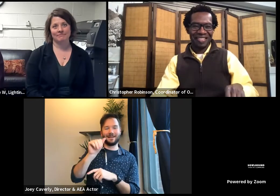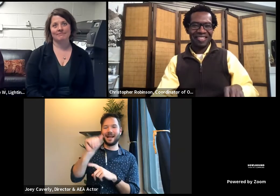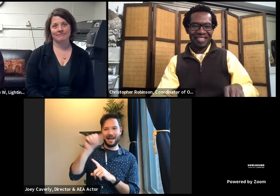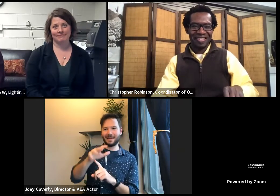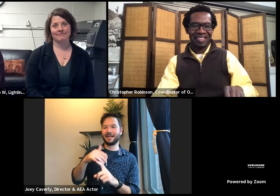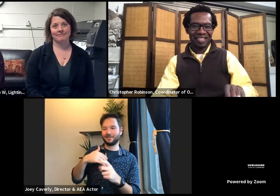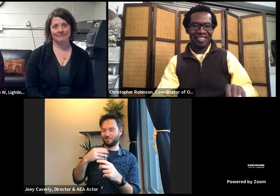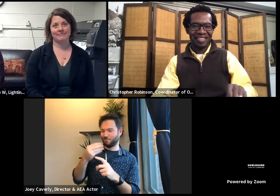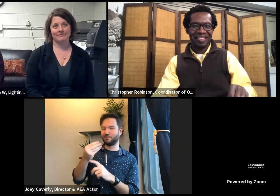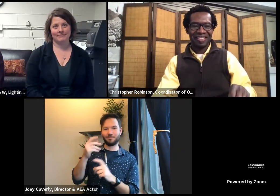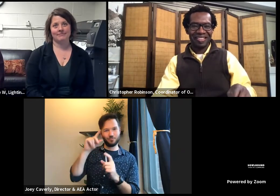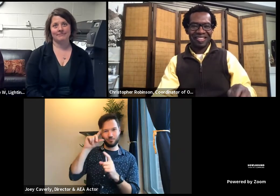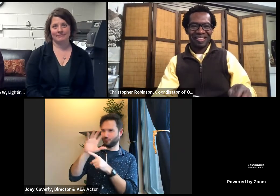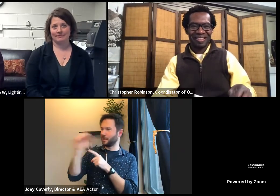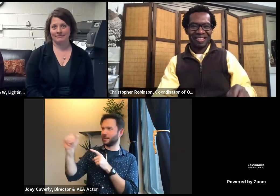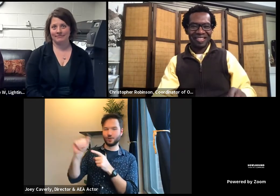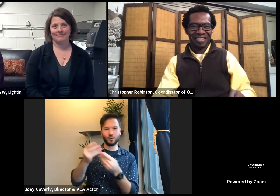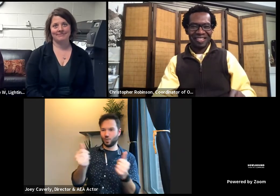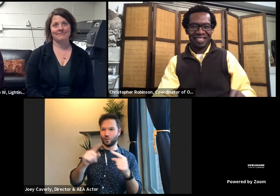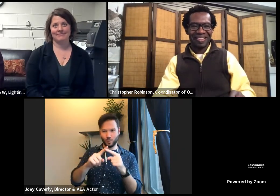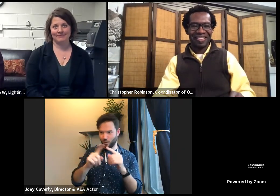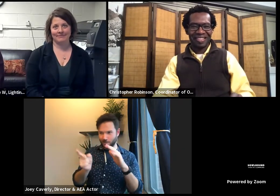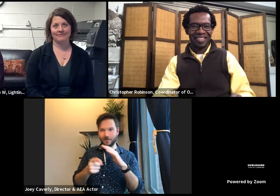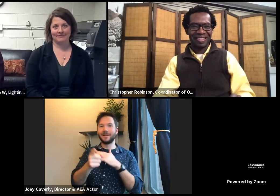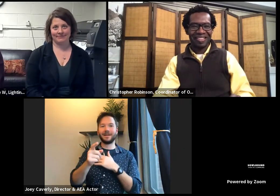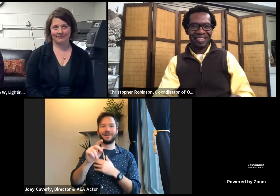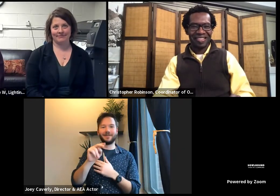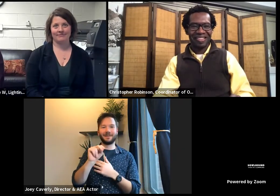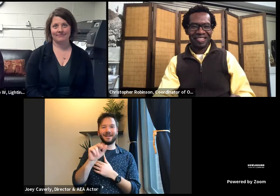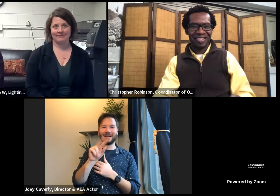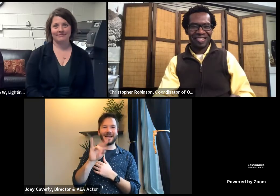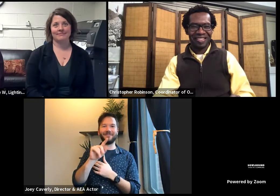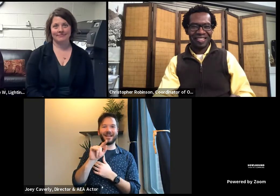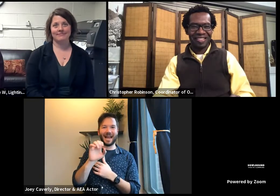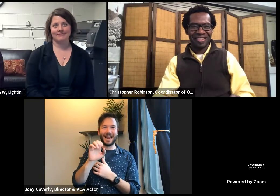Annie had a brilliant solution to her issues.